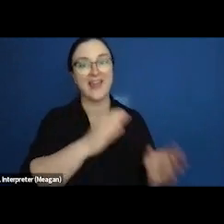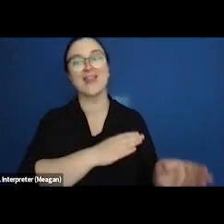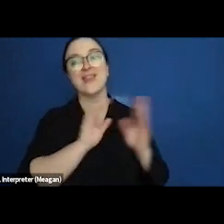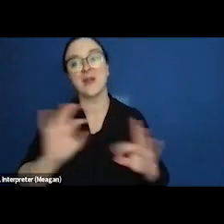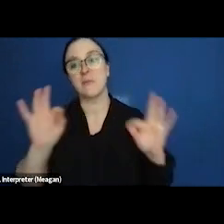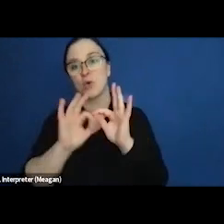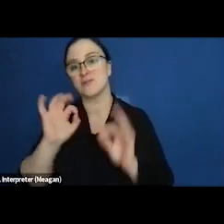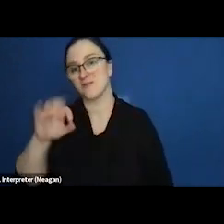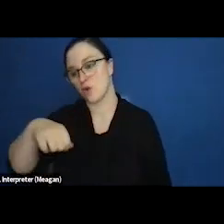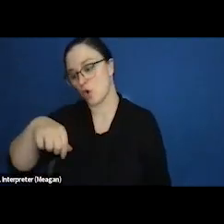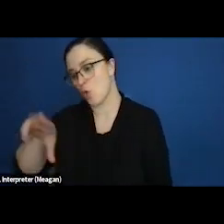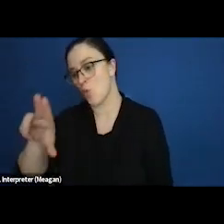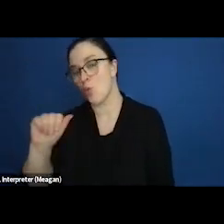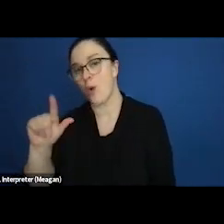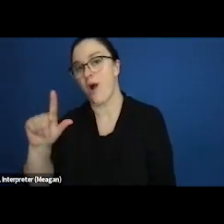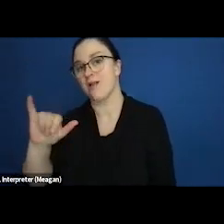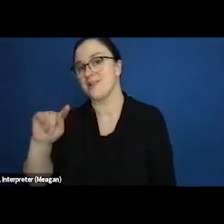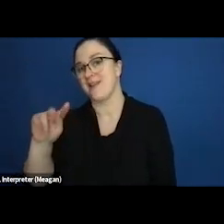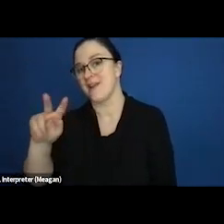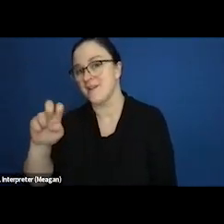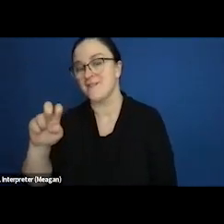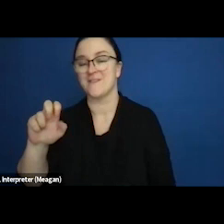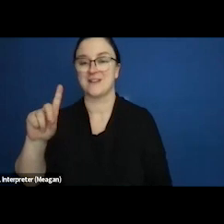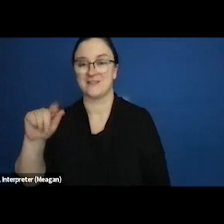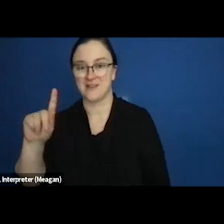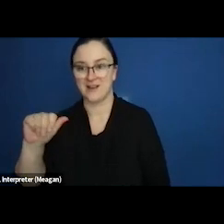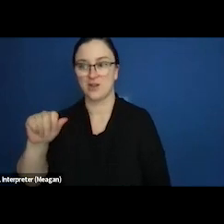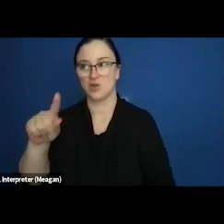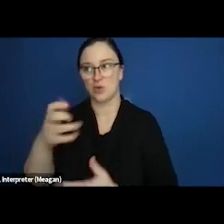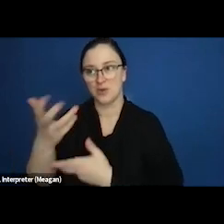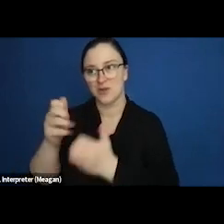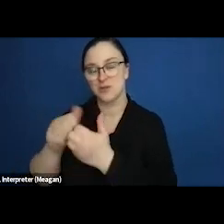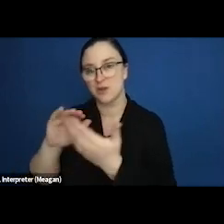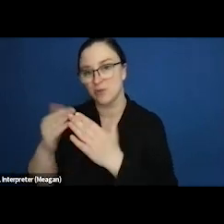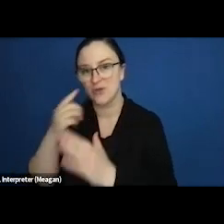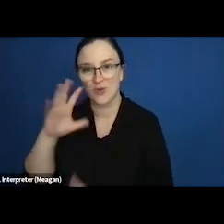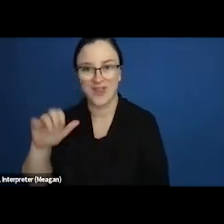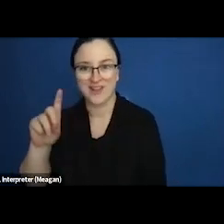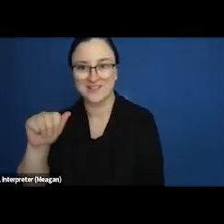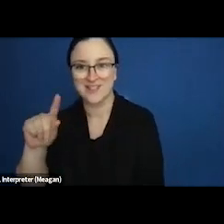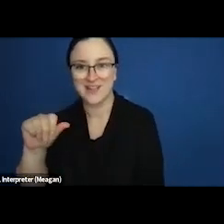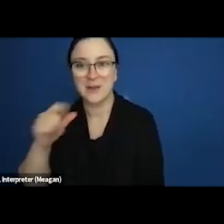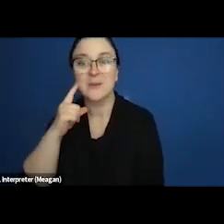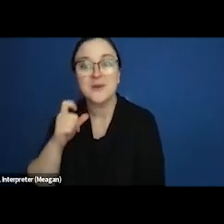that Maseta is talking about. Engaging community to get, and because that really will illustrate us.